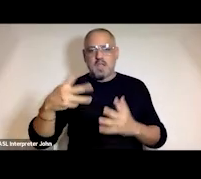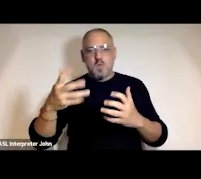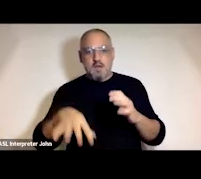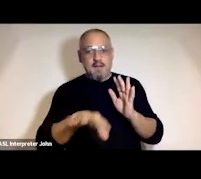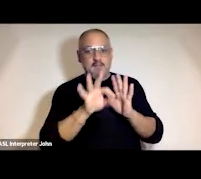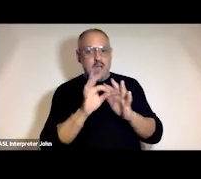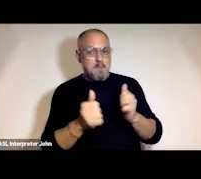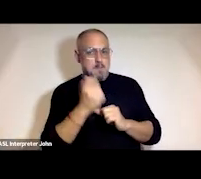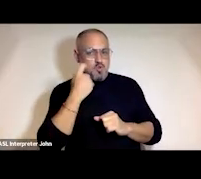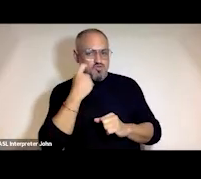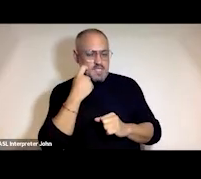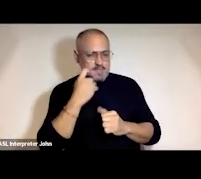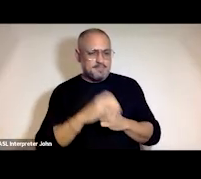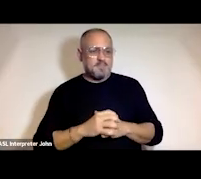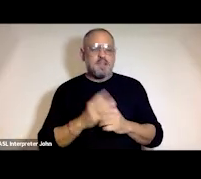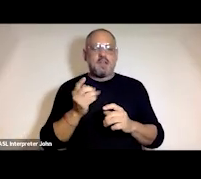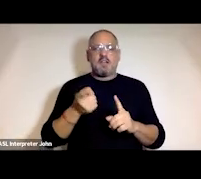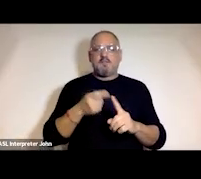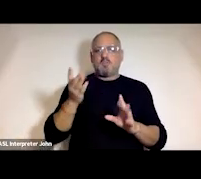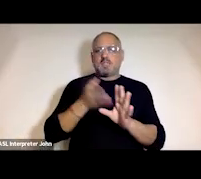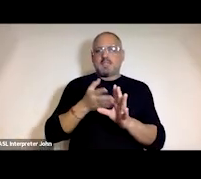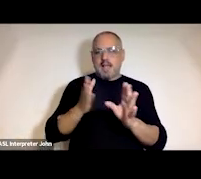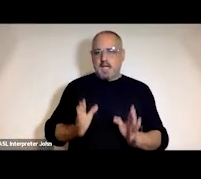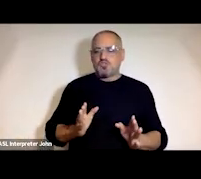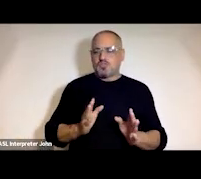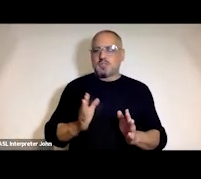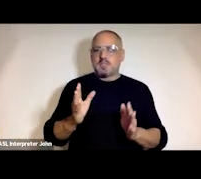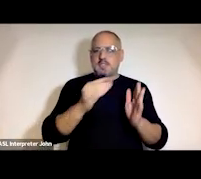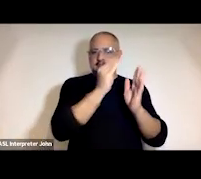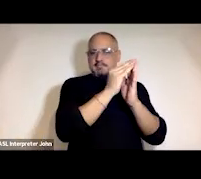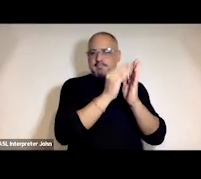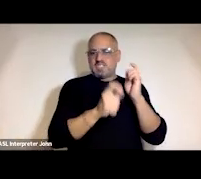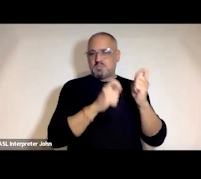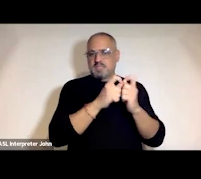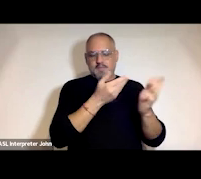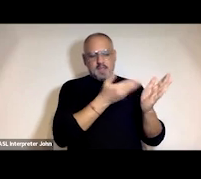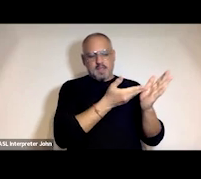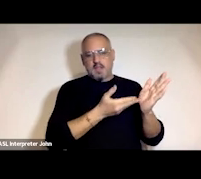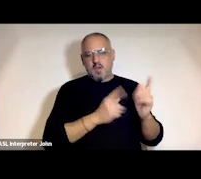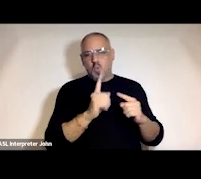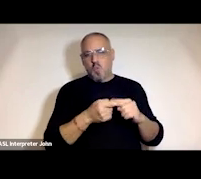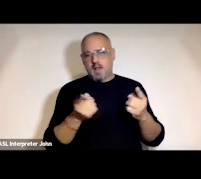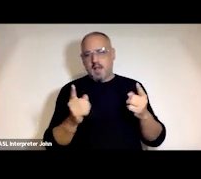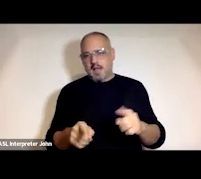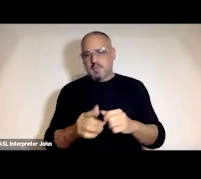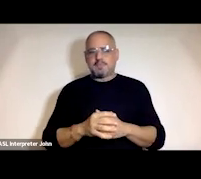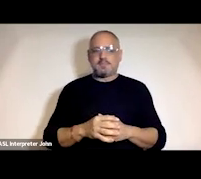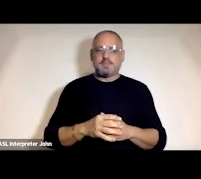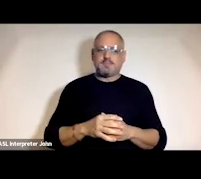most recent note from the psychiatrist, and you can put the specific details of when that mental status exam was completed.